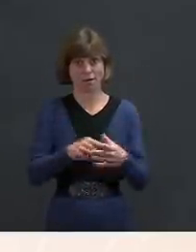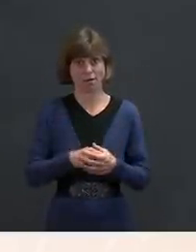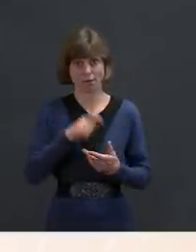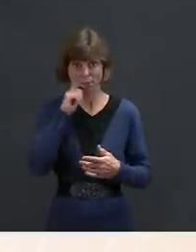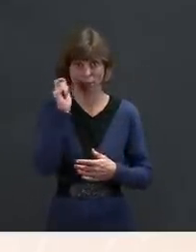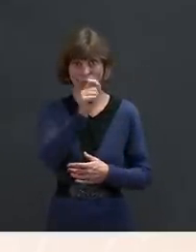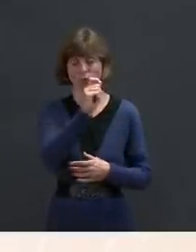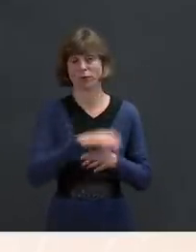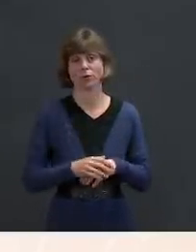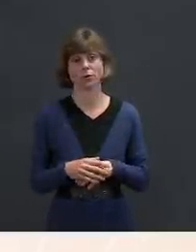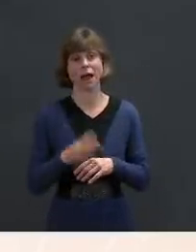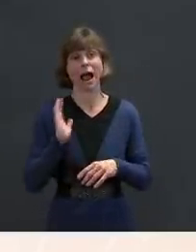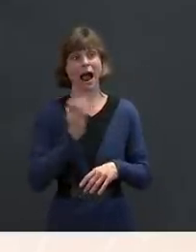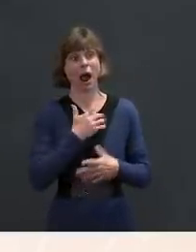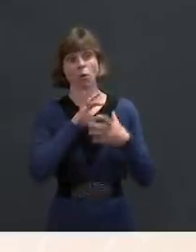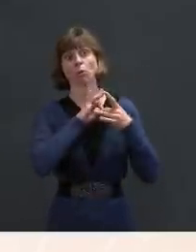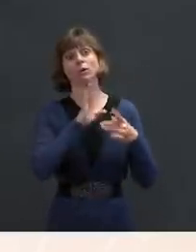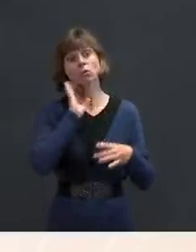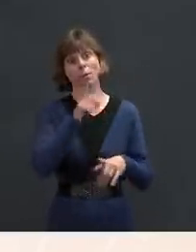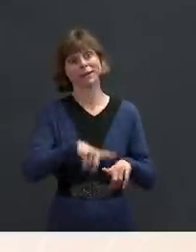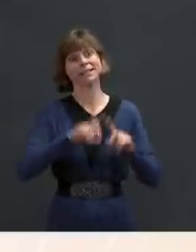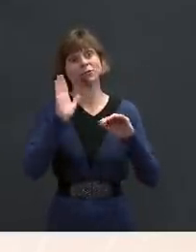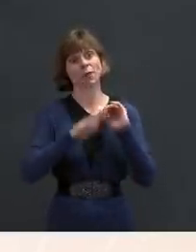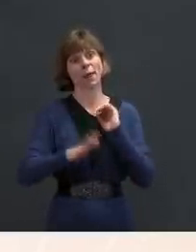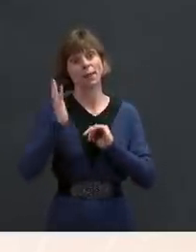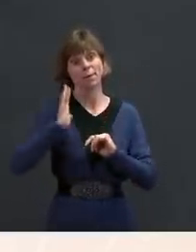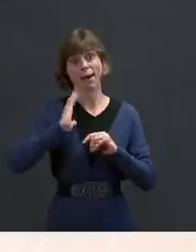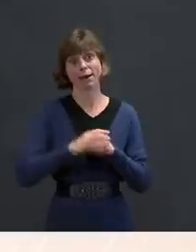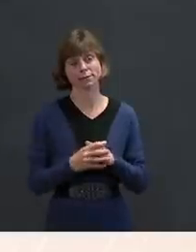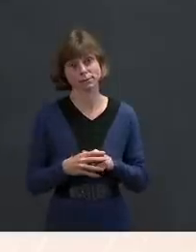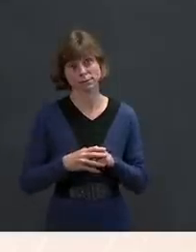from what it has been in the past, and that we are going to be -- of course,